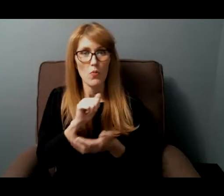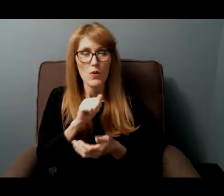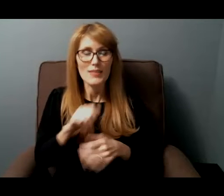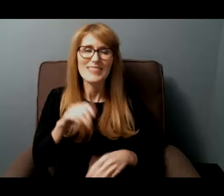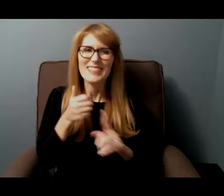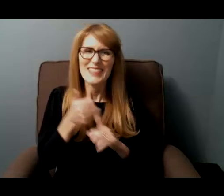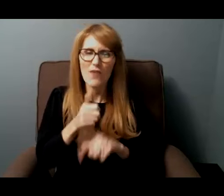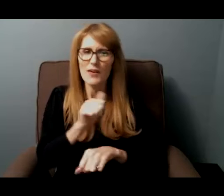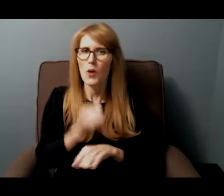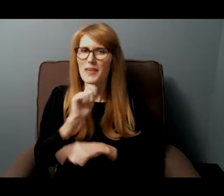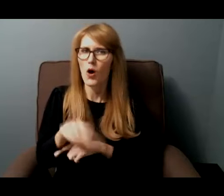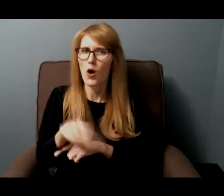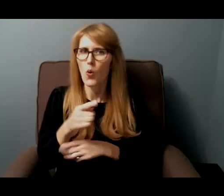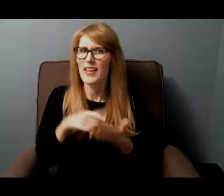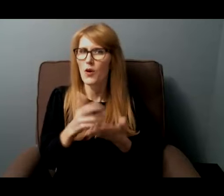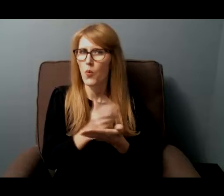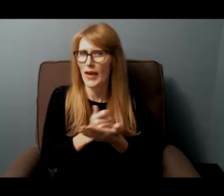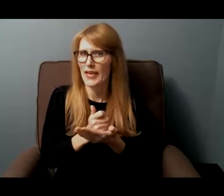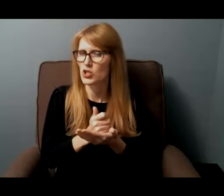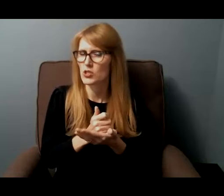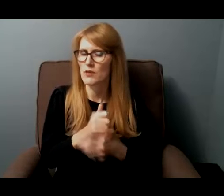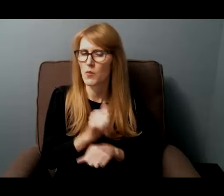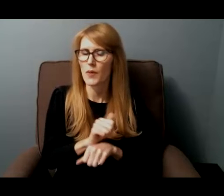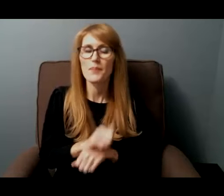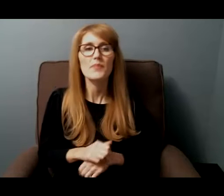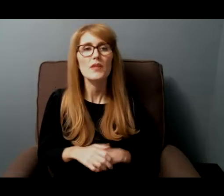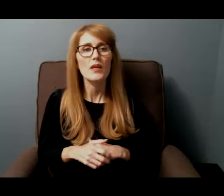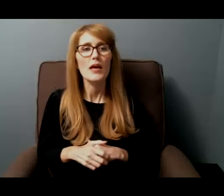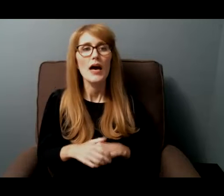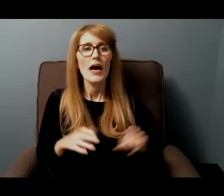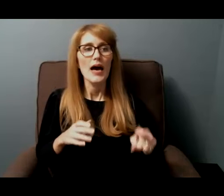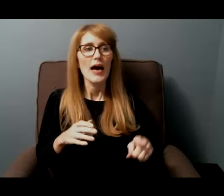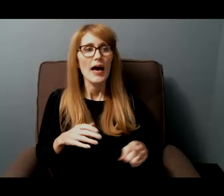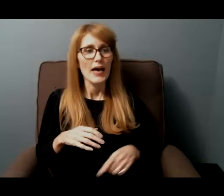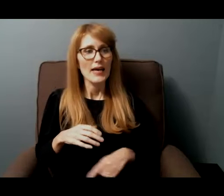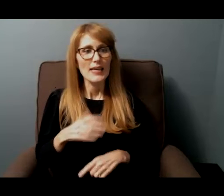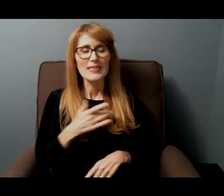Now, in every state, there is at least one benefit planning program called a Work Incentives Planning